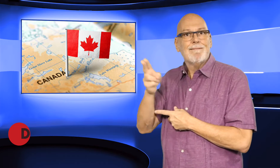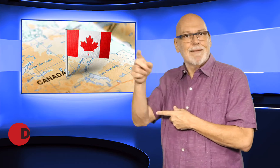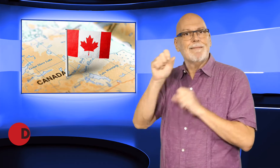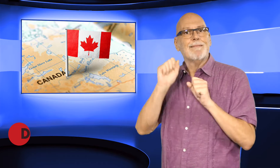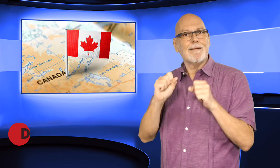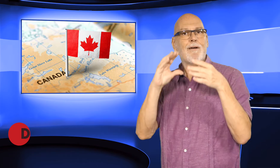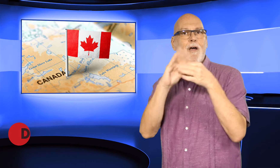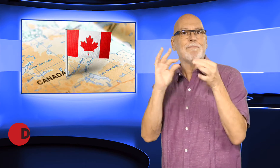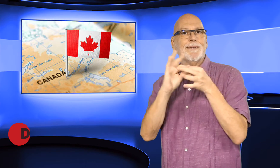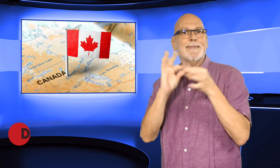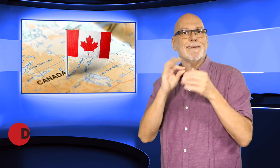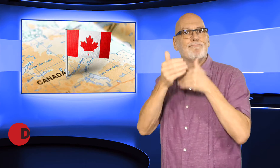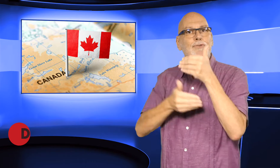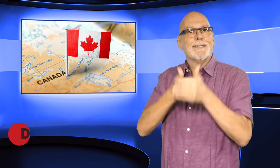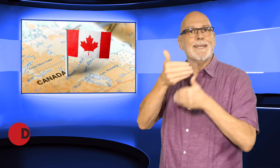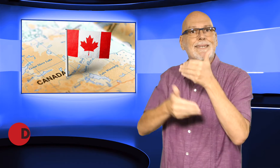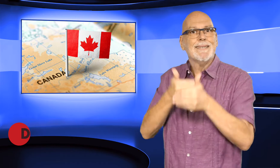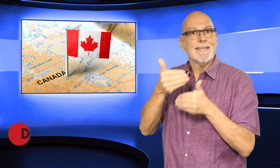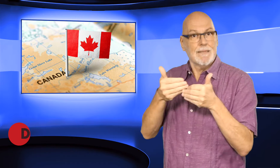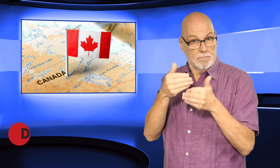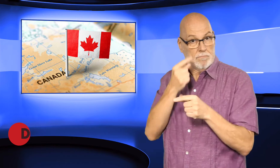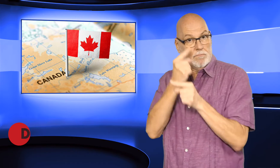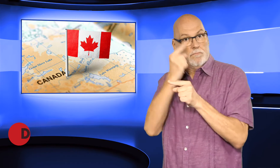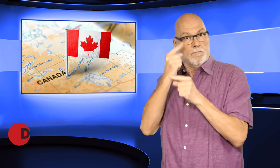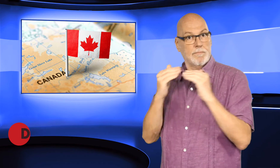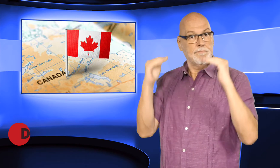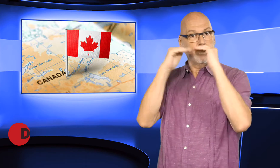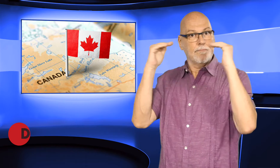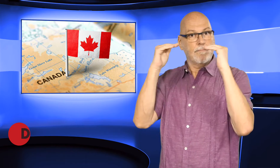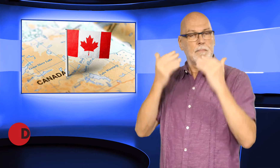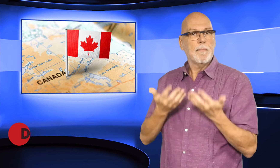hard of hearing people in the comment process?